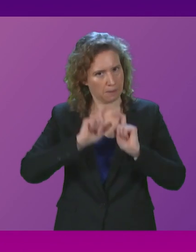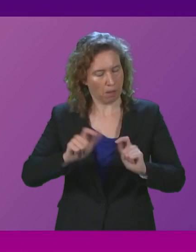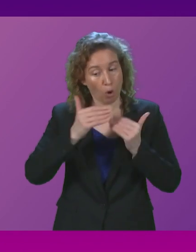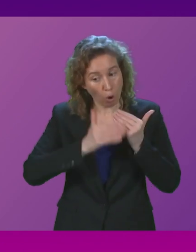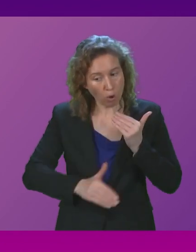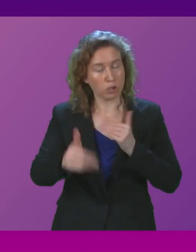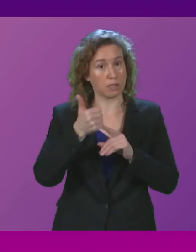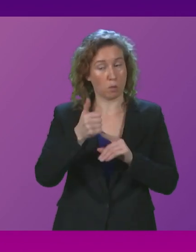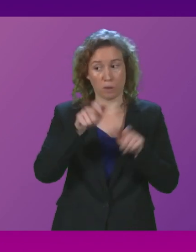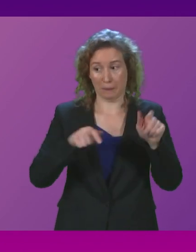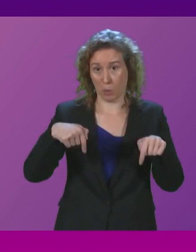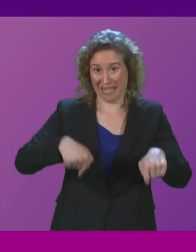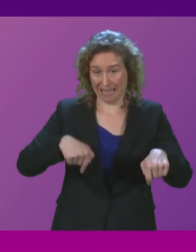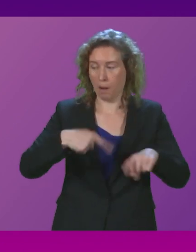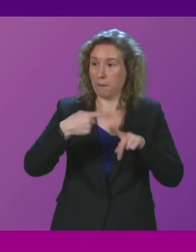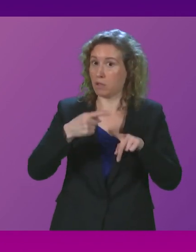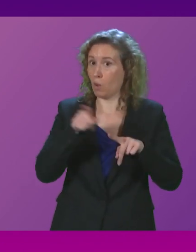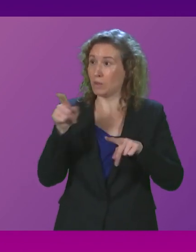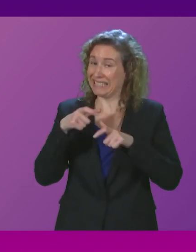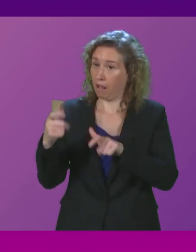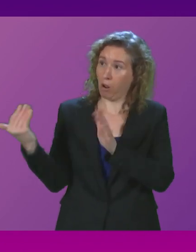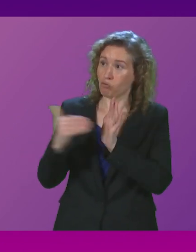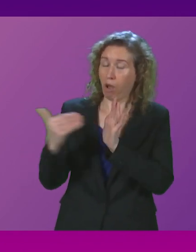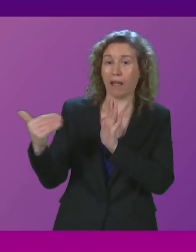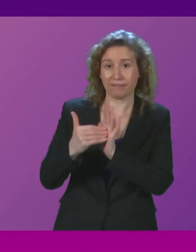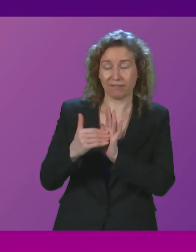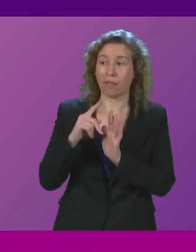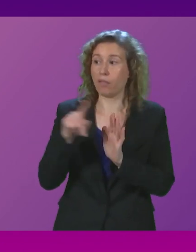who are here, as well as to those who are still arriving and are due to travel.